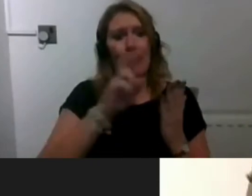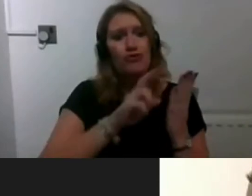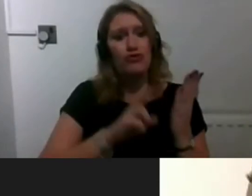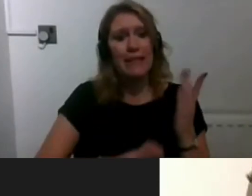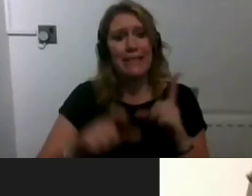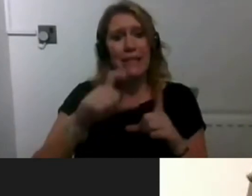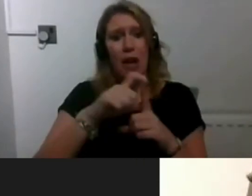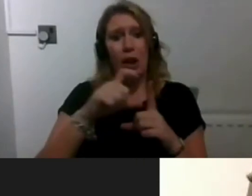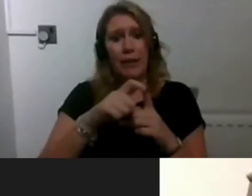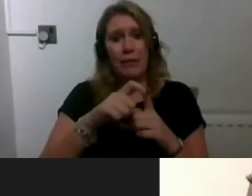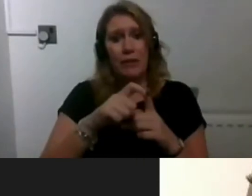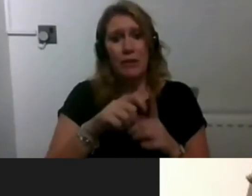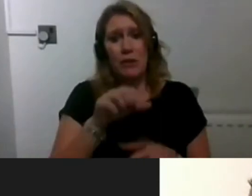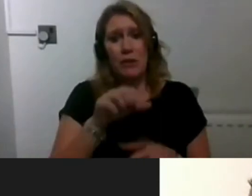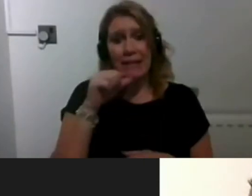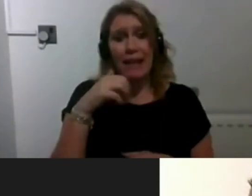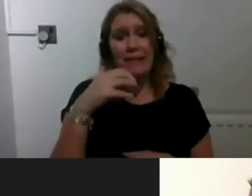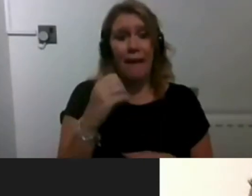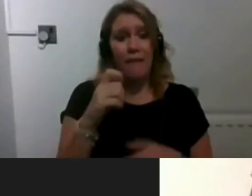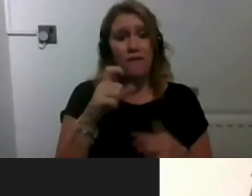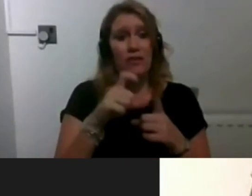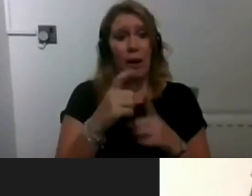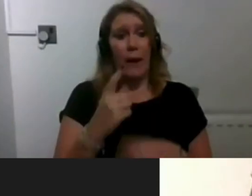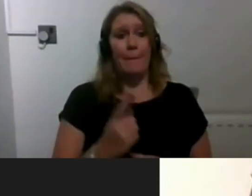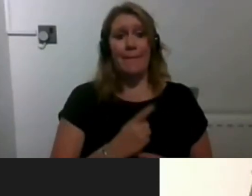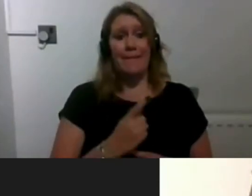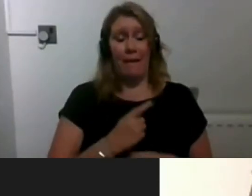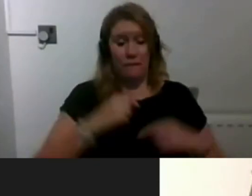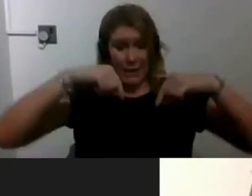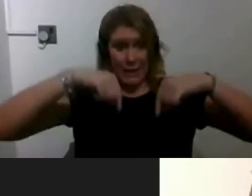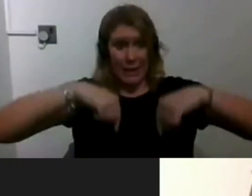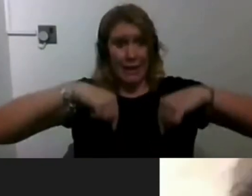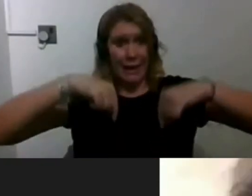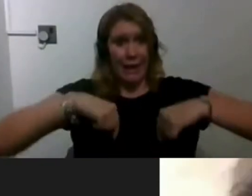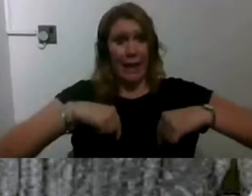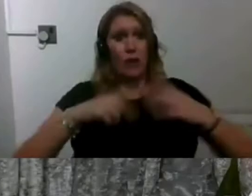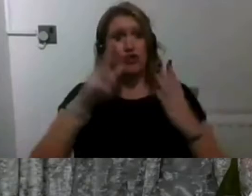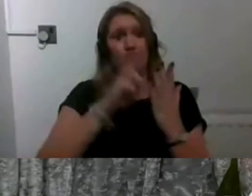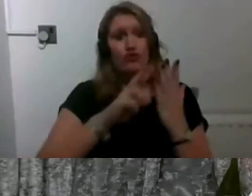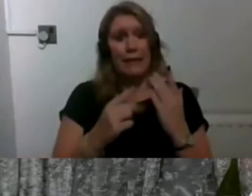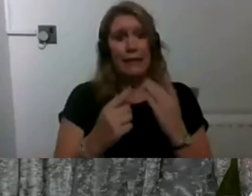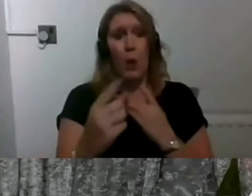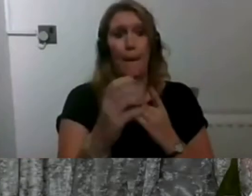actually present to read one of his own poems. So, we're going to spotlight you